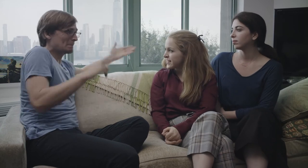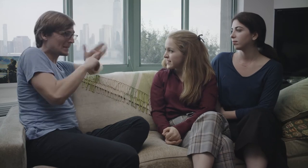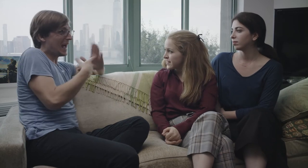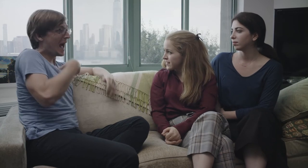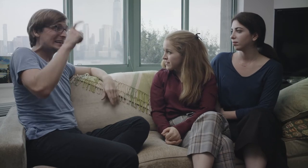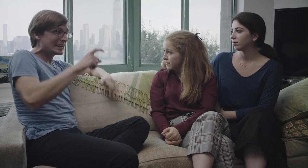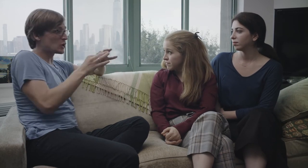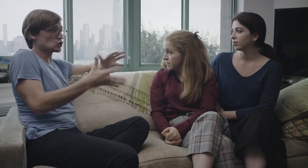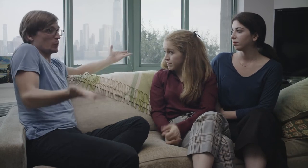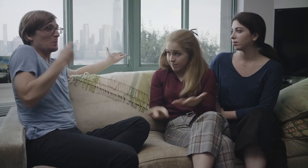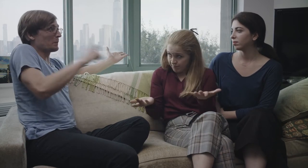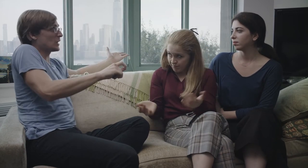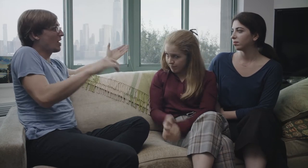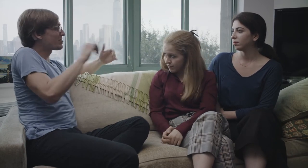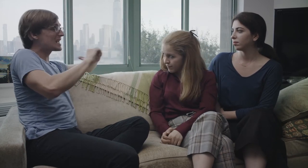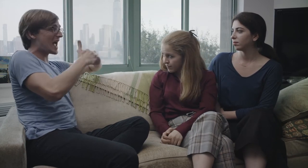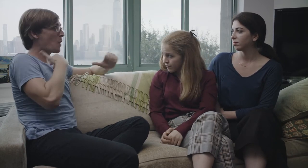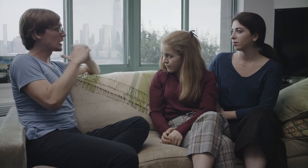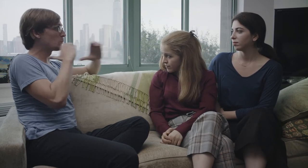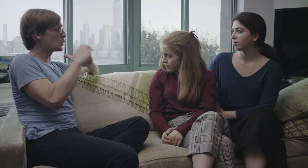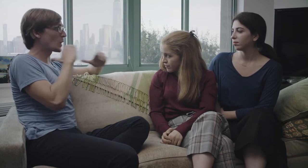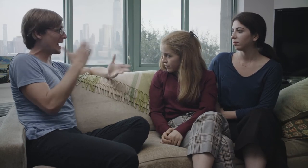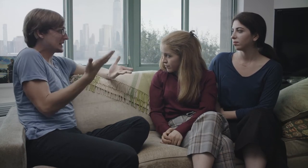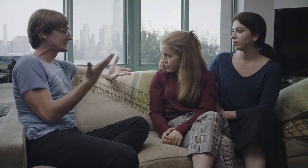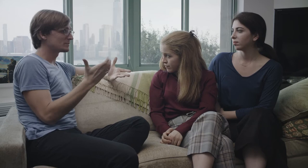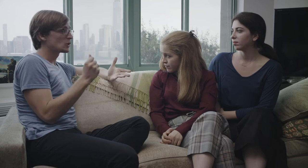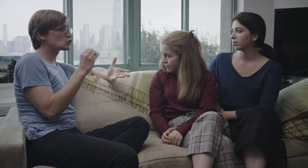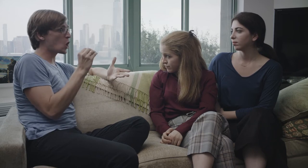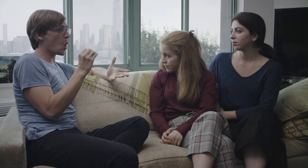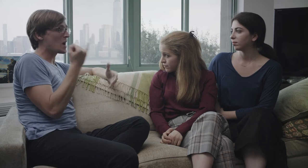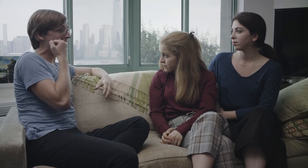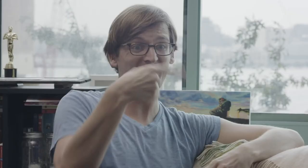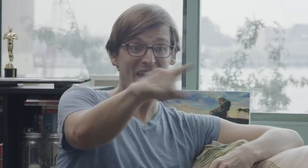I'm deaf, so I need an interpreter. It's a fact, that's how we communicate.